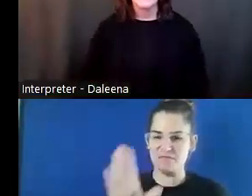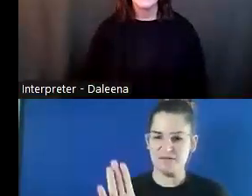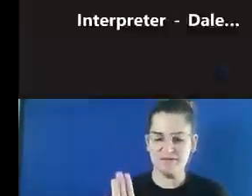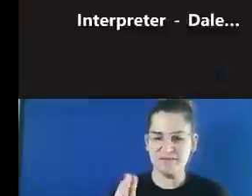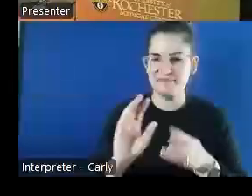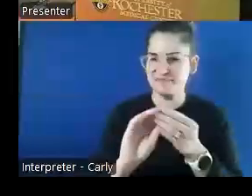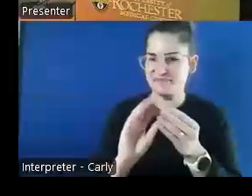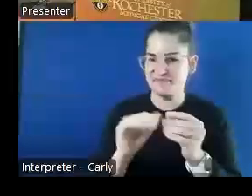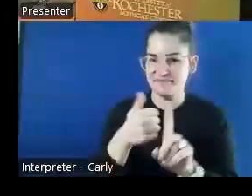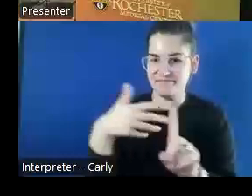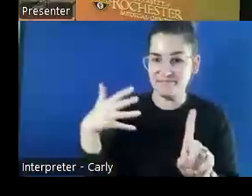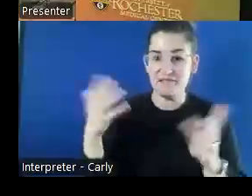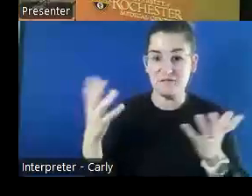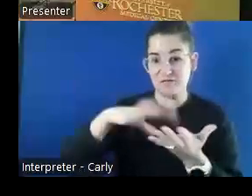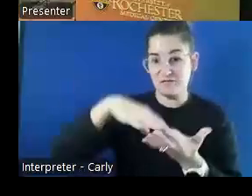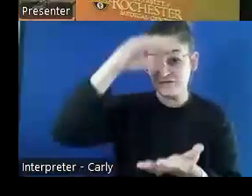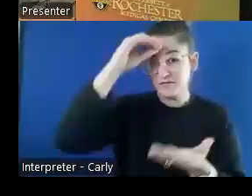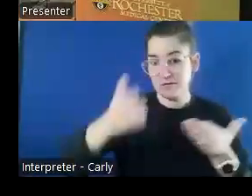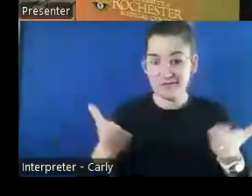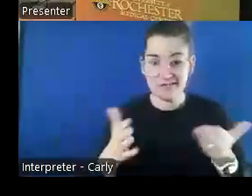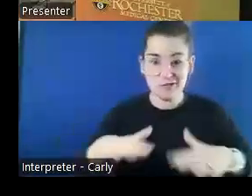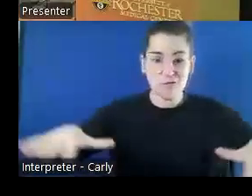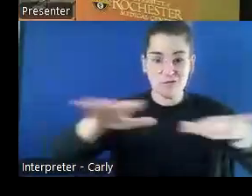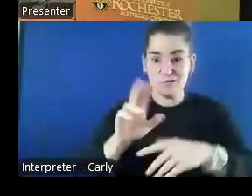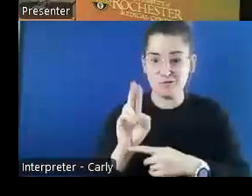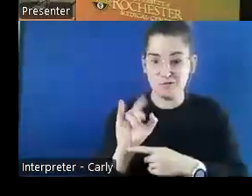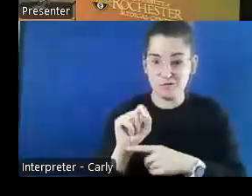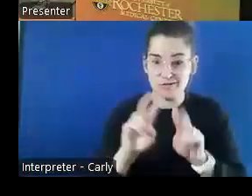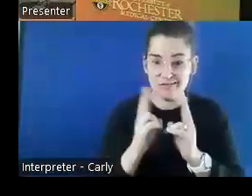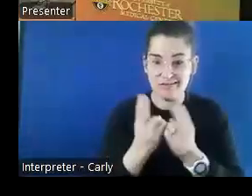we've learned on the unit and how the kind of like collaborative team environment um might